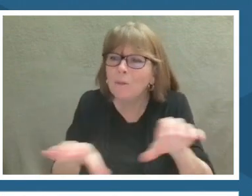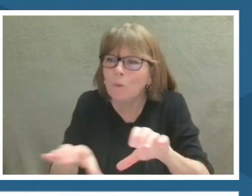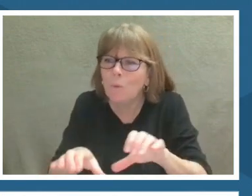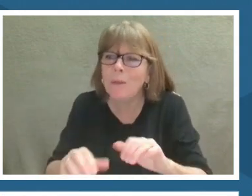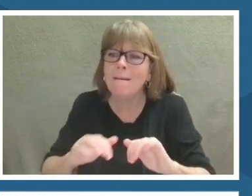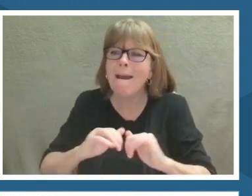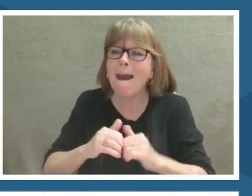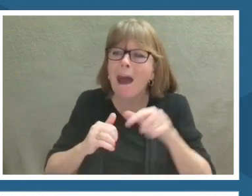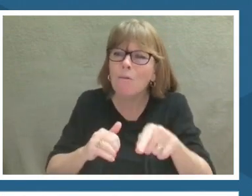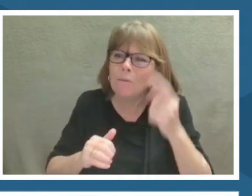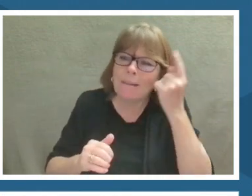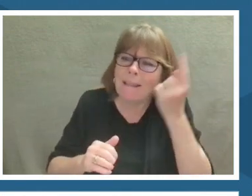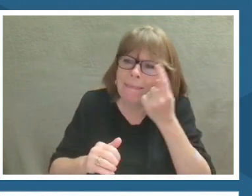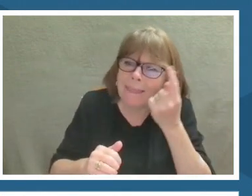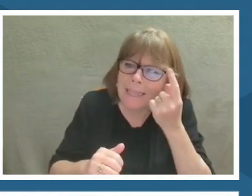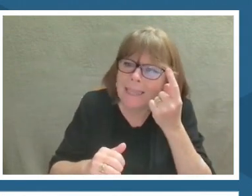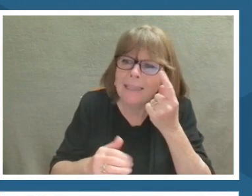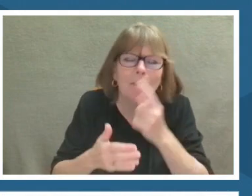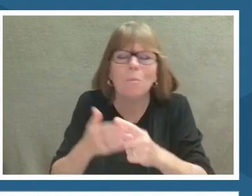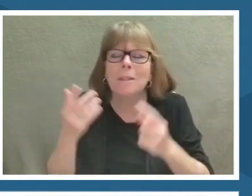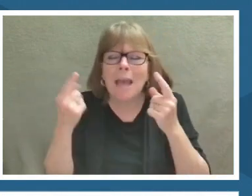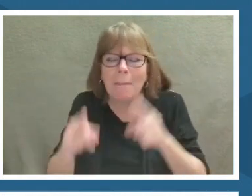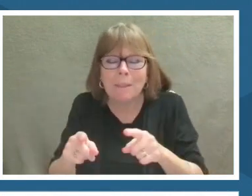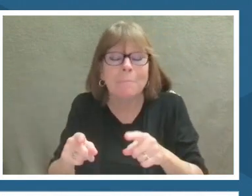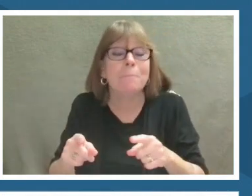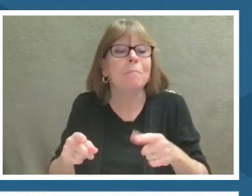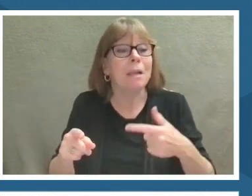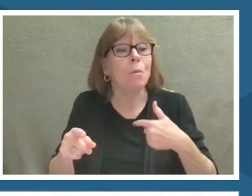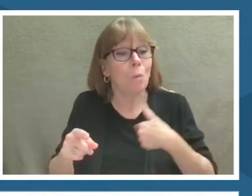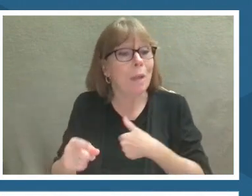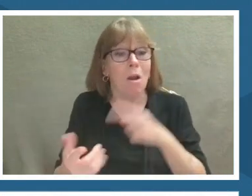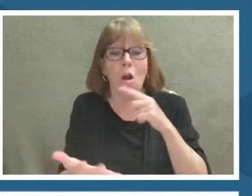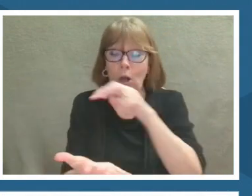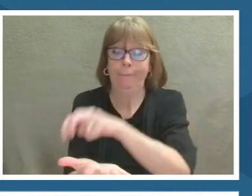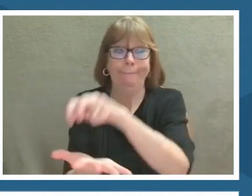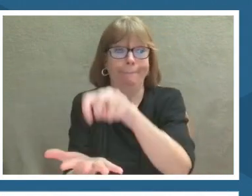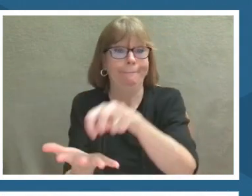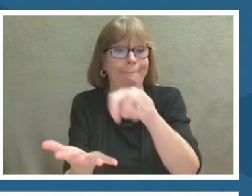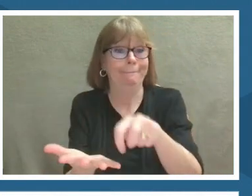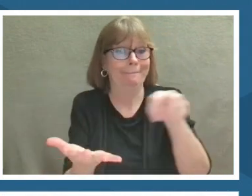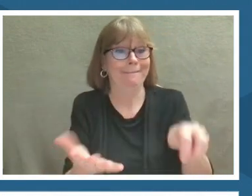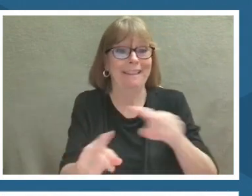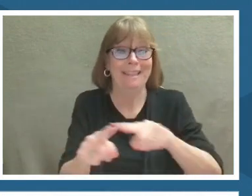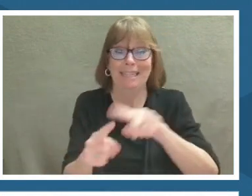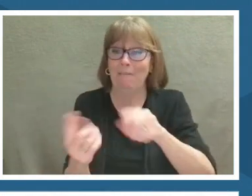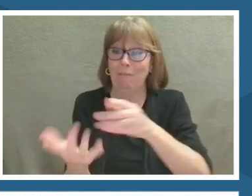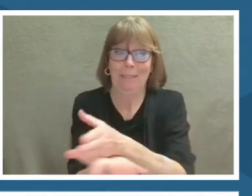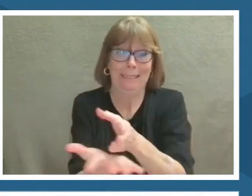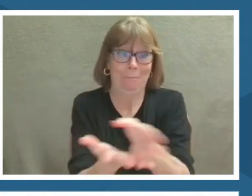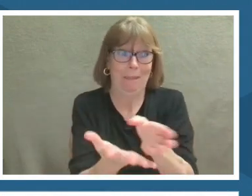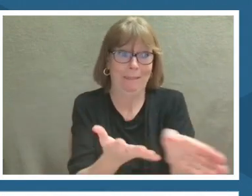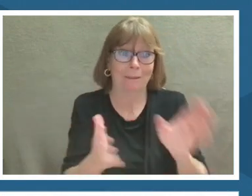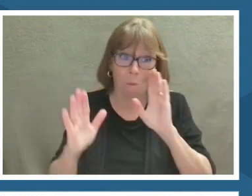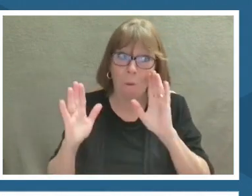and as we're doing this we're moving across disciplines i hope that's really clear